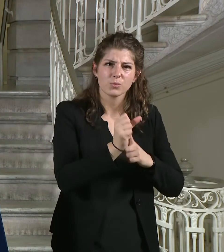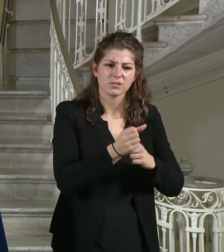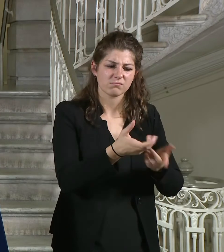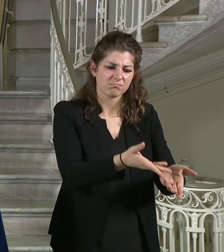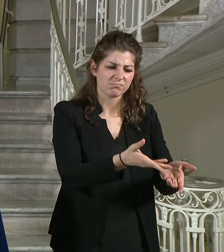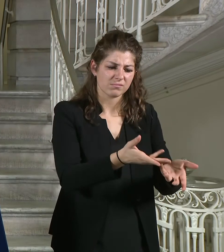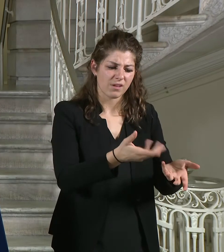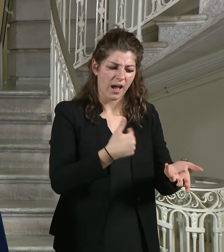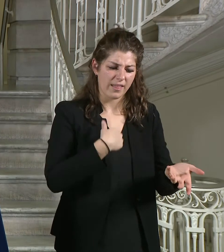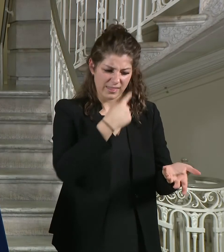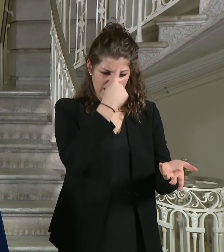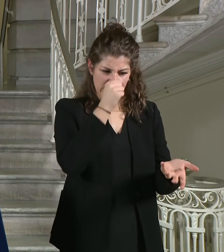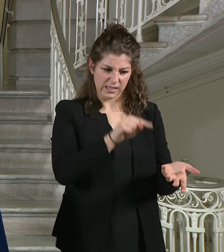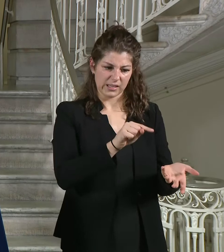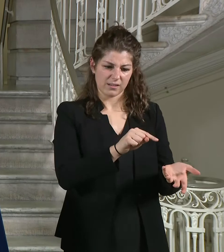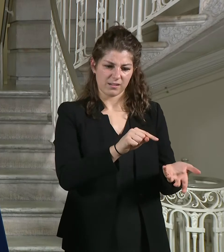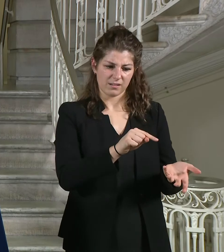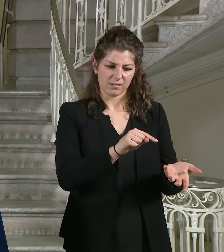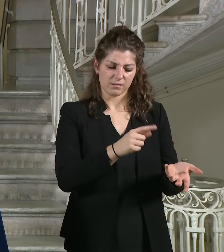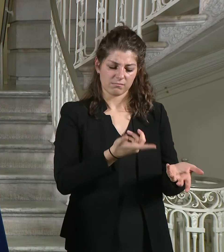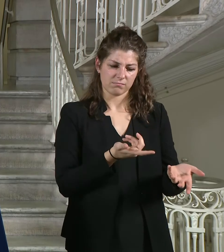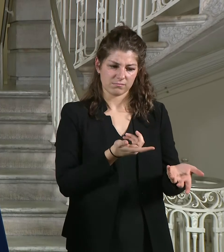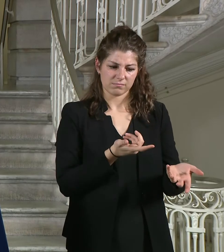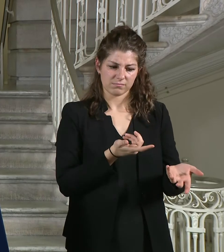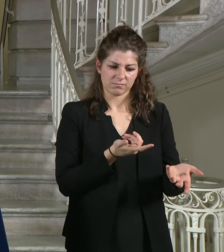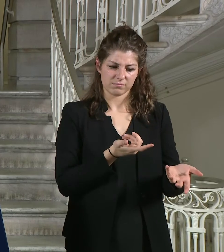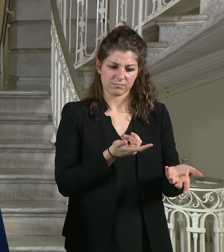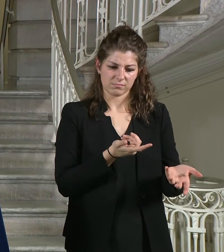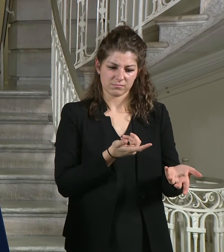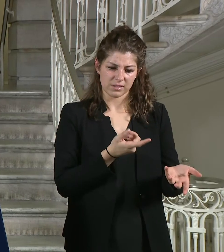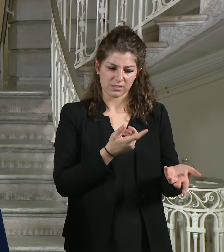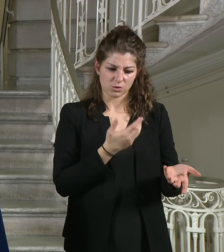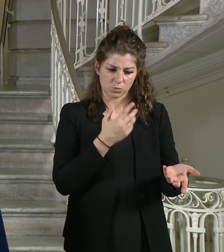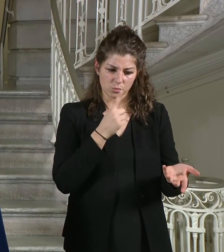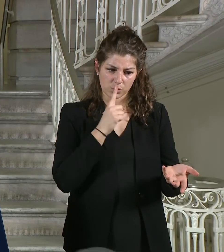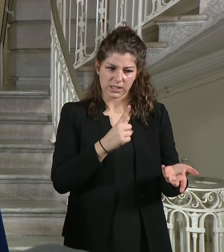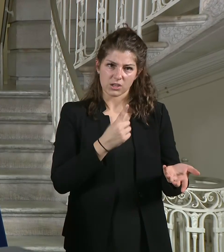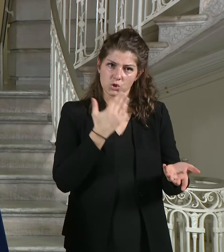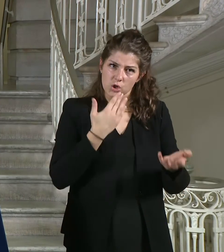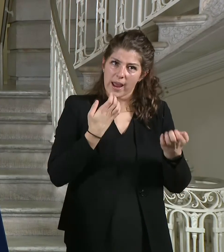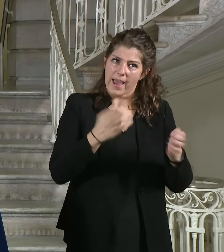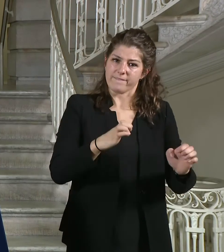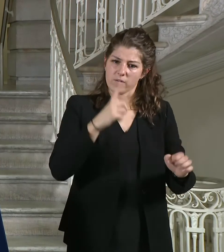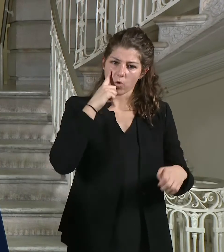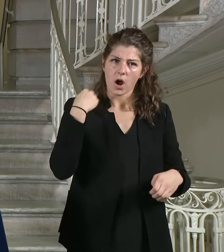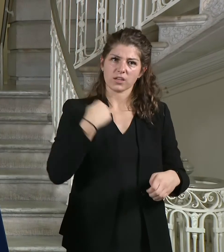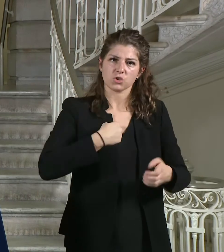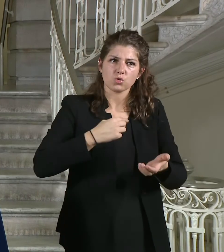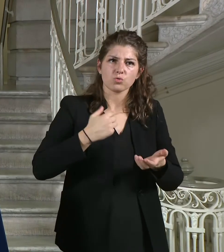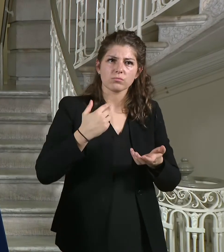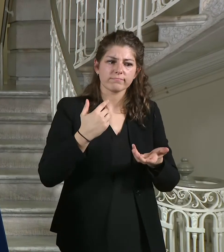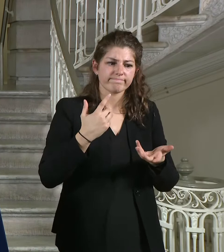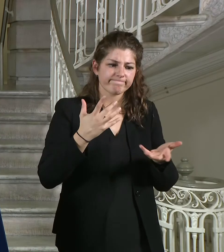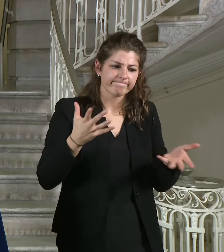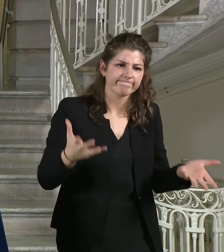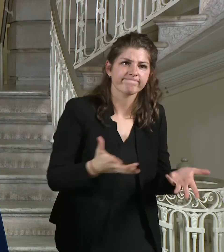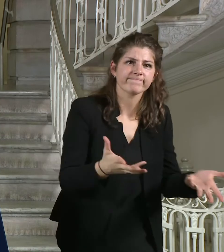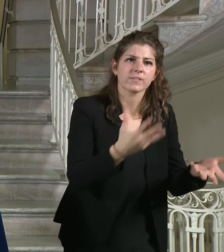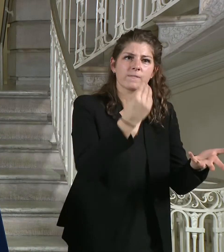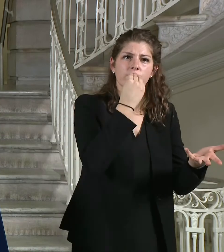GIVING PEOPLE FOOD TO EAT THAT ARE IN A TERRIBLE STATE I THINK